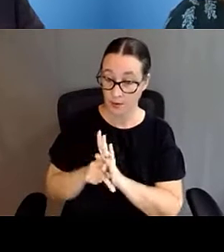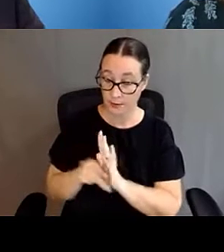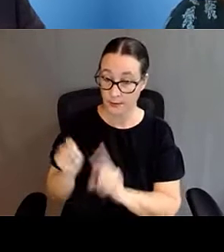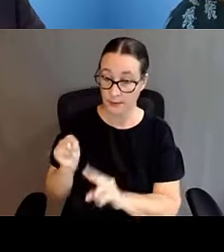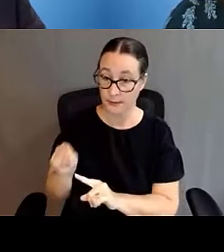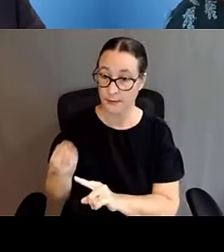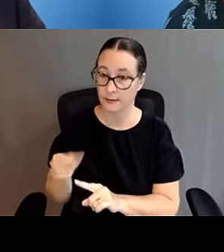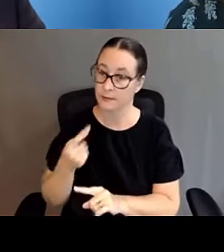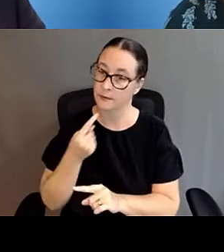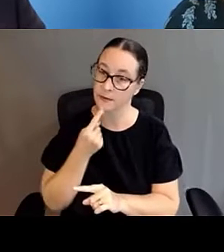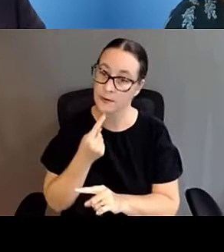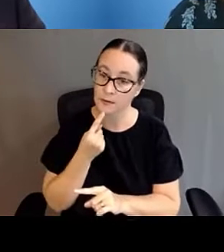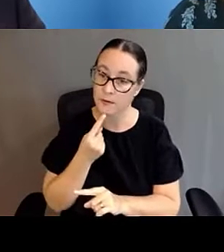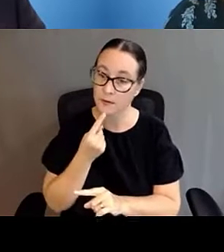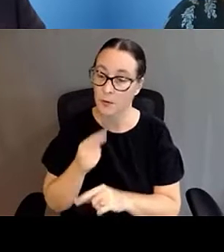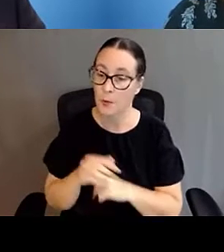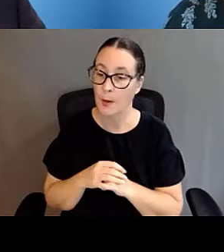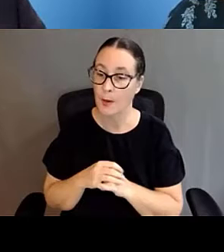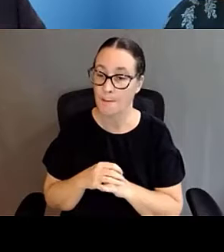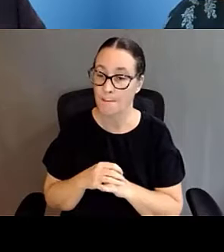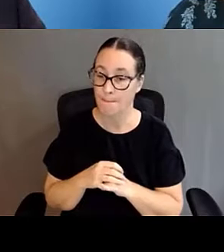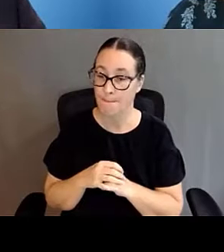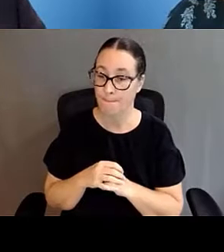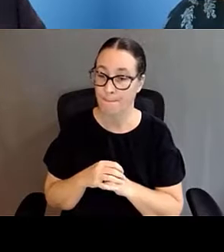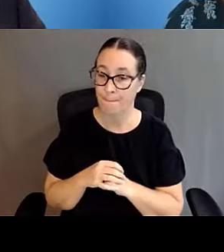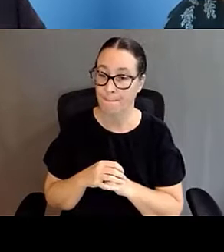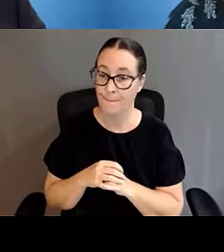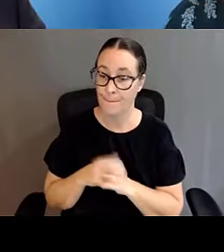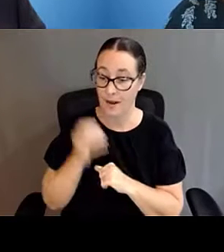that when there's a situation where it's scientific data